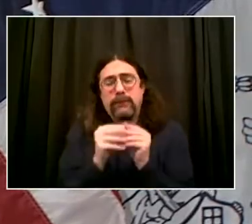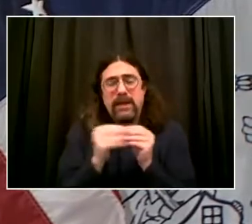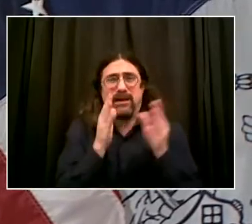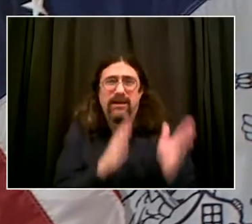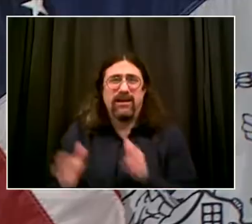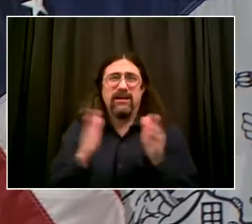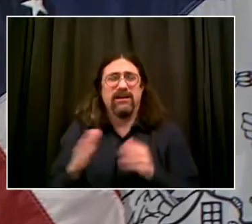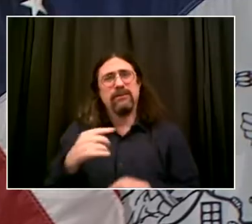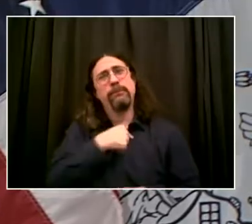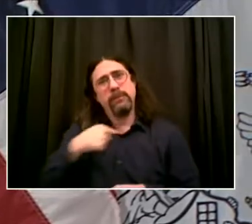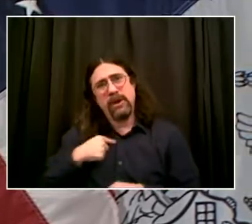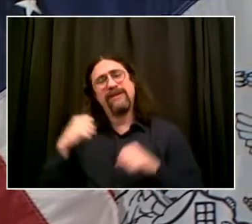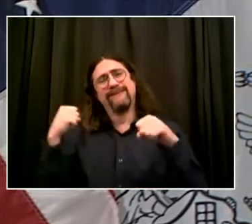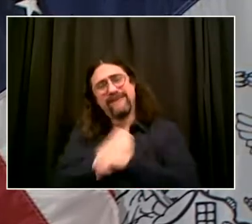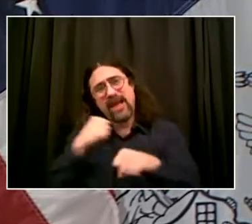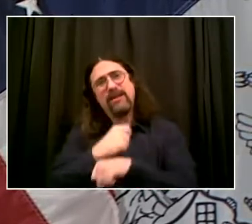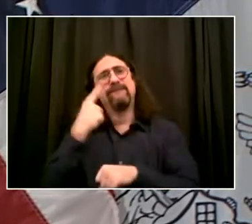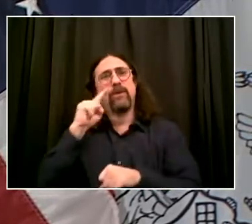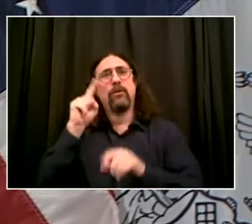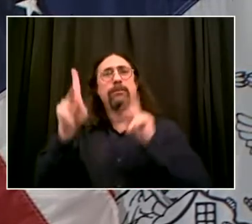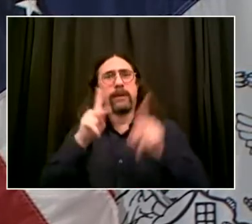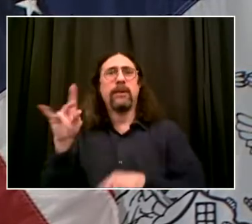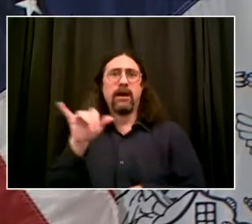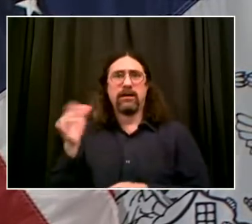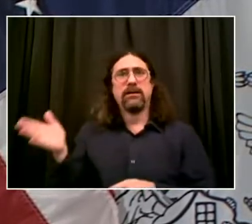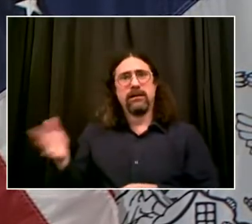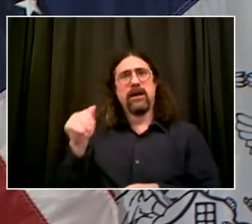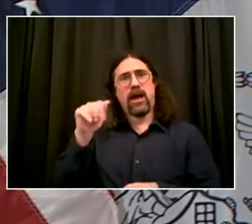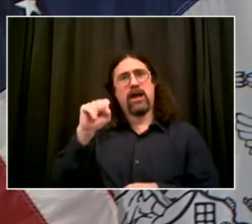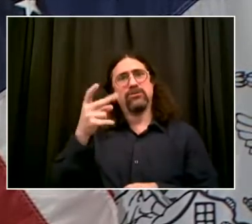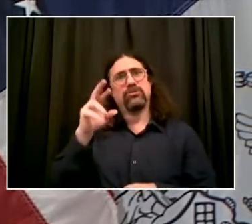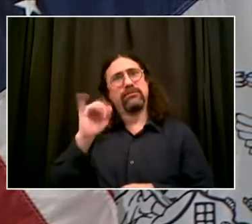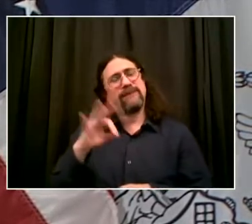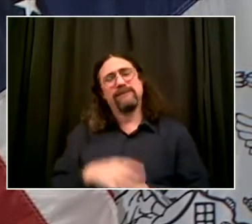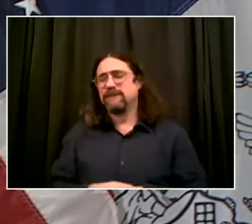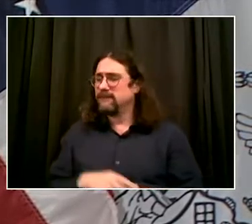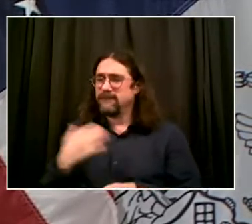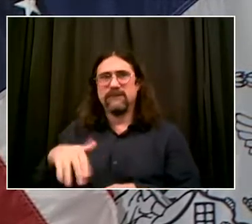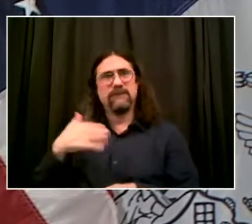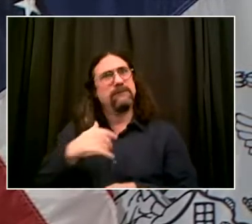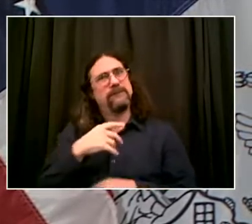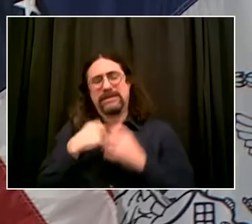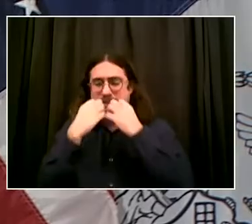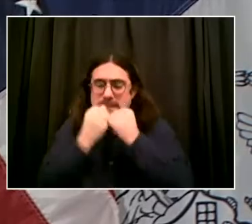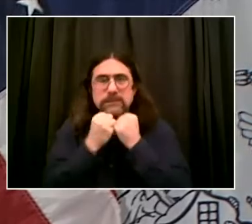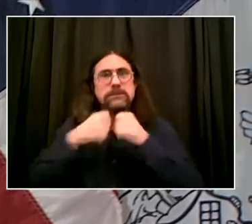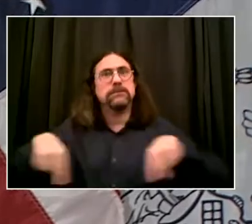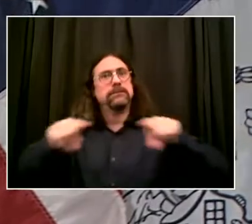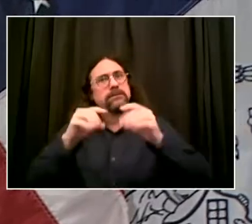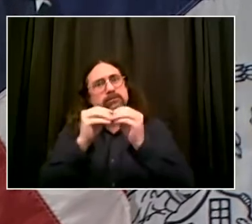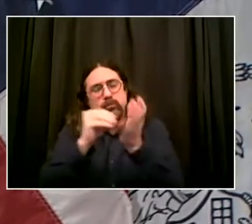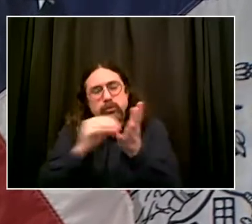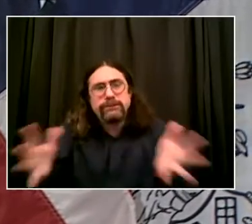CHANCELLOR CARRANZA. YOU CAN HEAEAR THE HEART IN THE CHANCELLOR'S